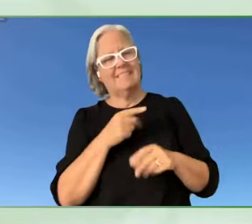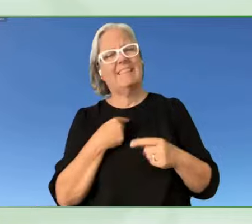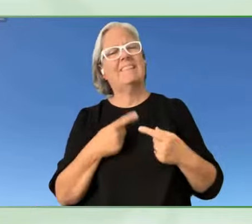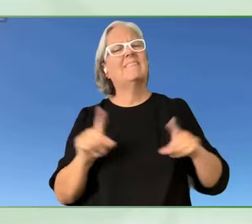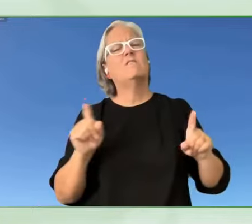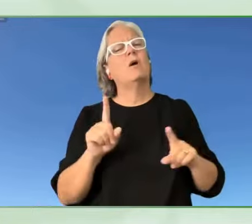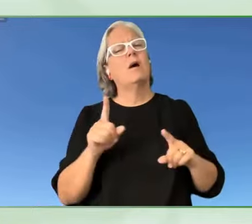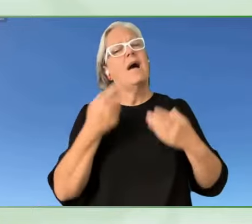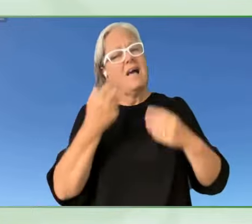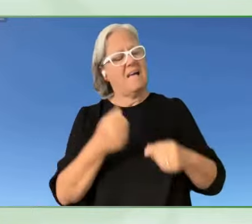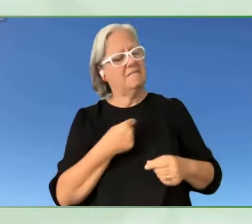should get.